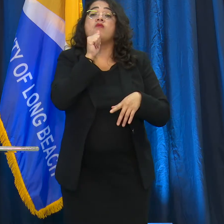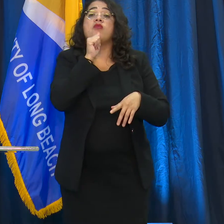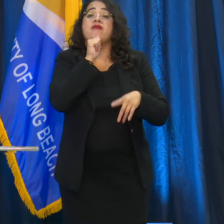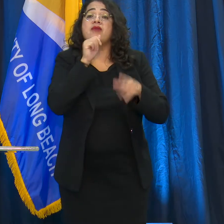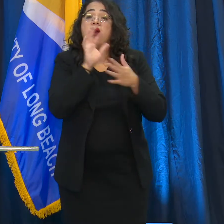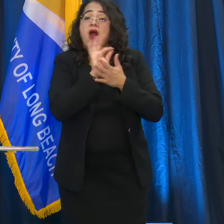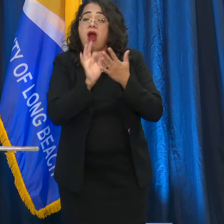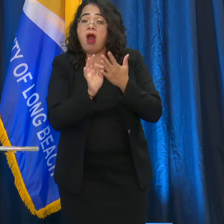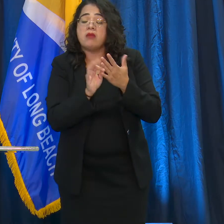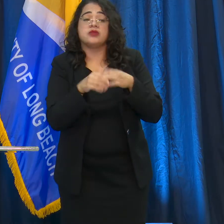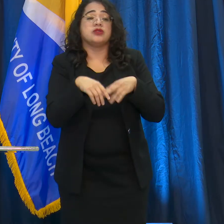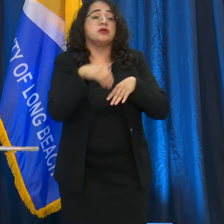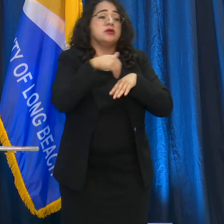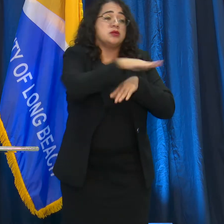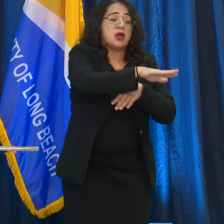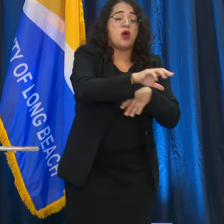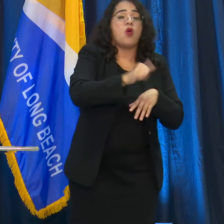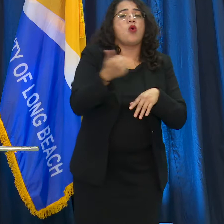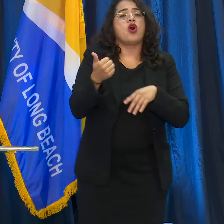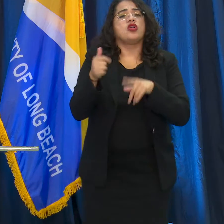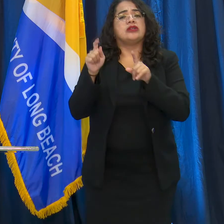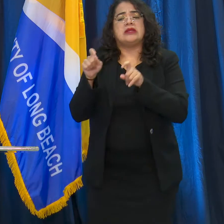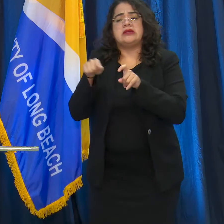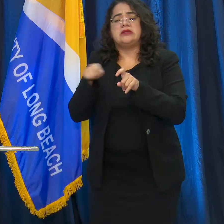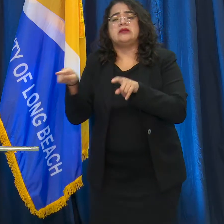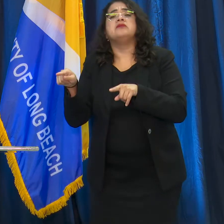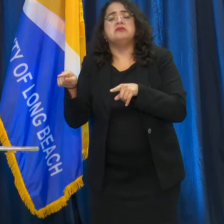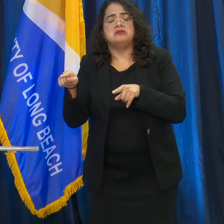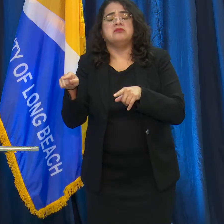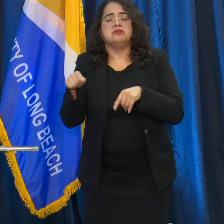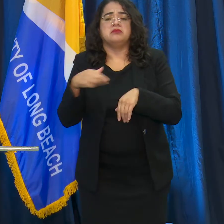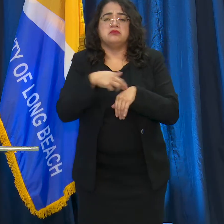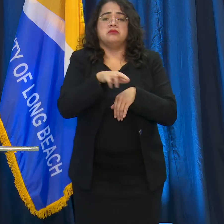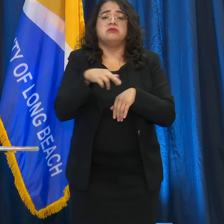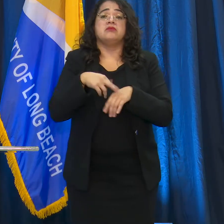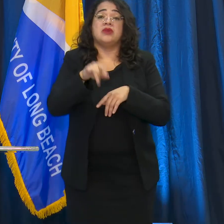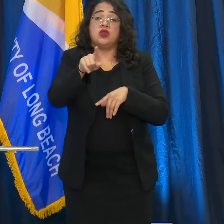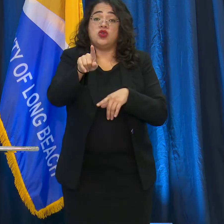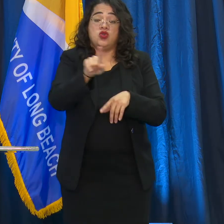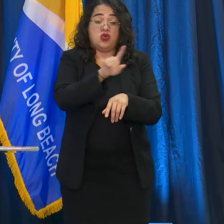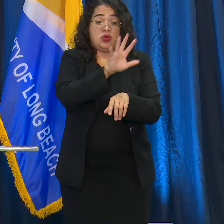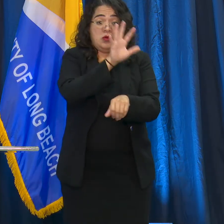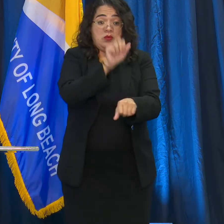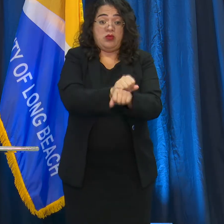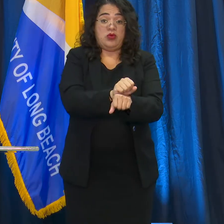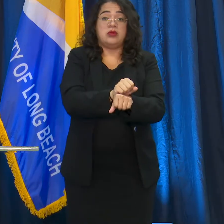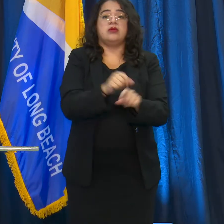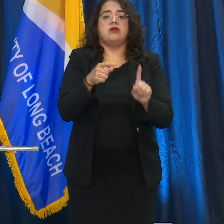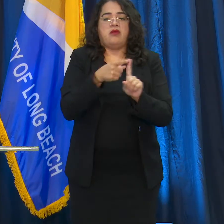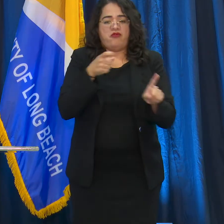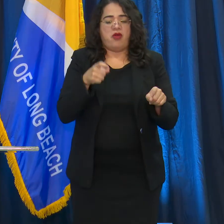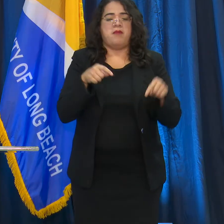signing up for a test in Long Beach, you must be from Long Beach or one of those other cities. Appointment time slots will be made